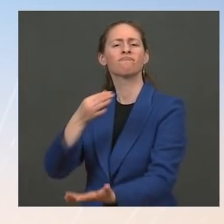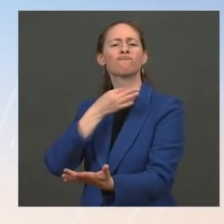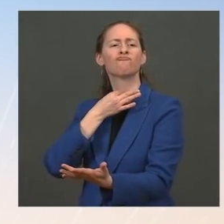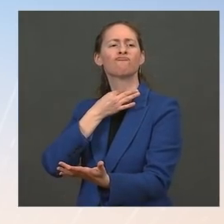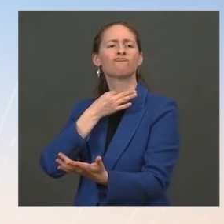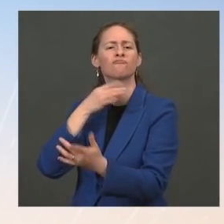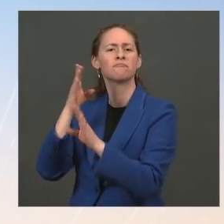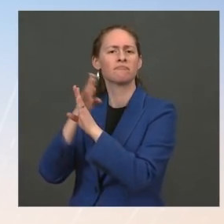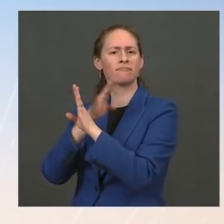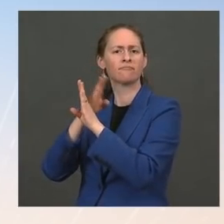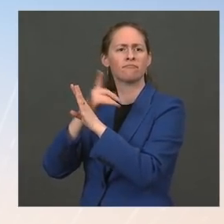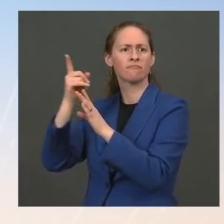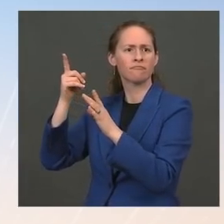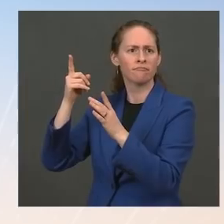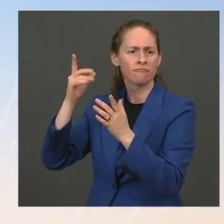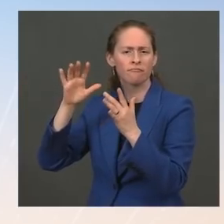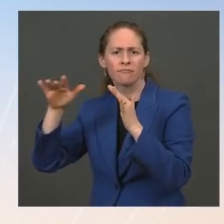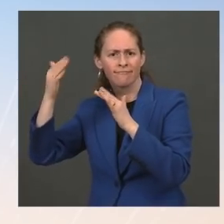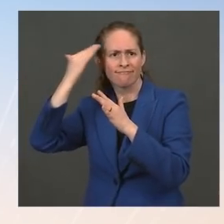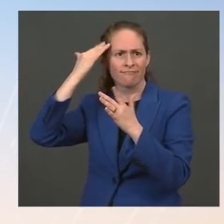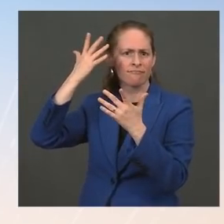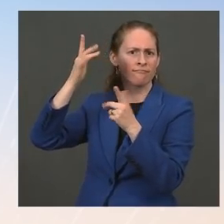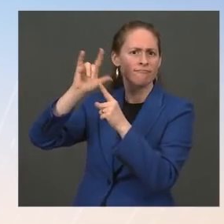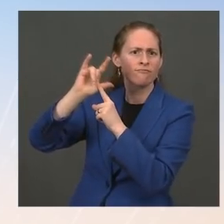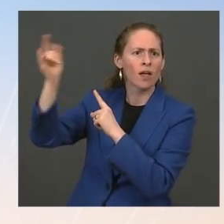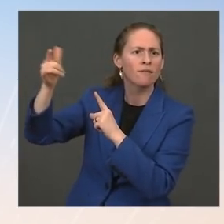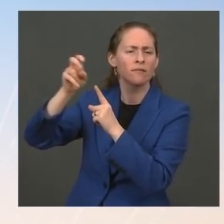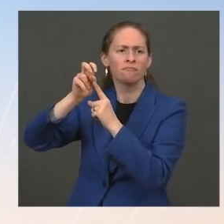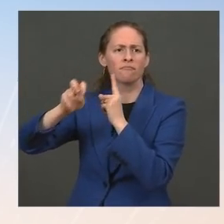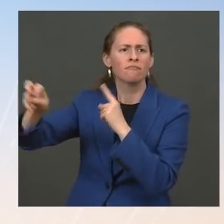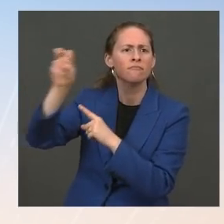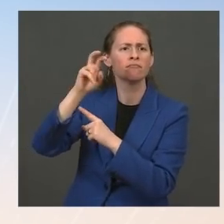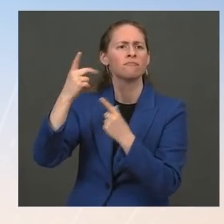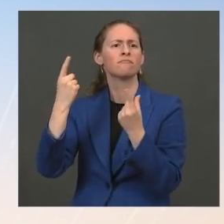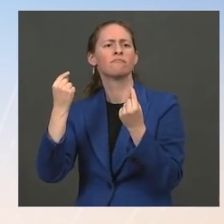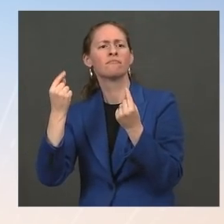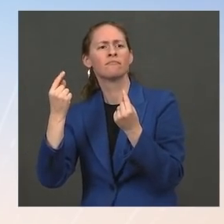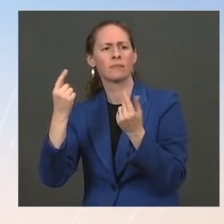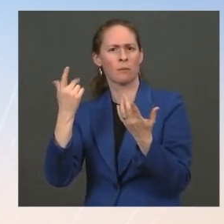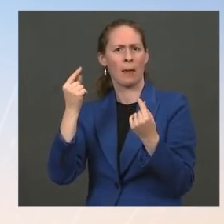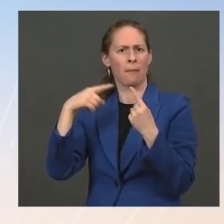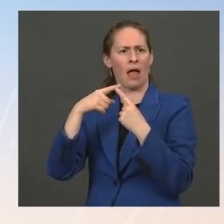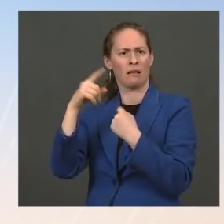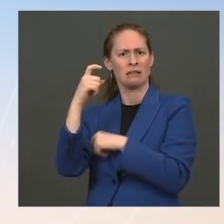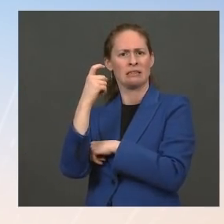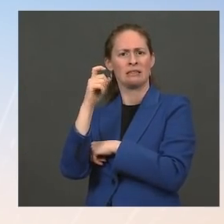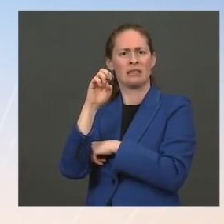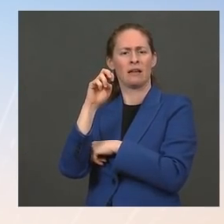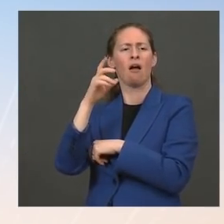So what changed? Ms. Psaki: Well, I would say, first -- to put it in full context, Peter -- what the President was critical of